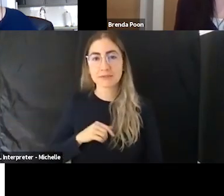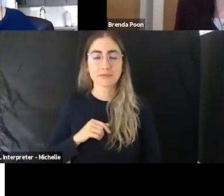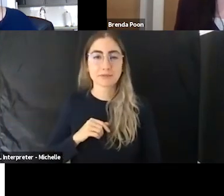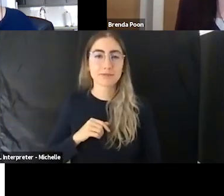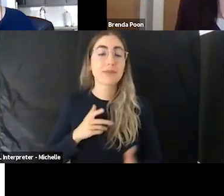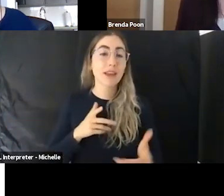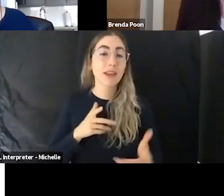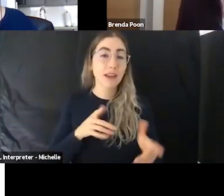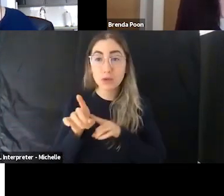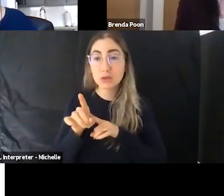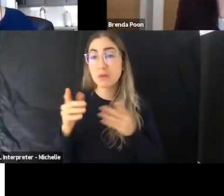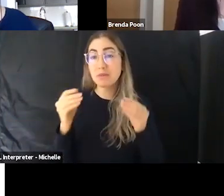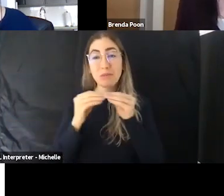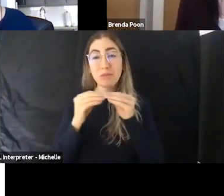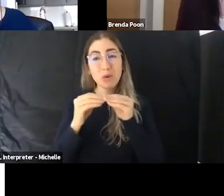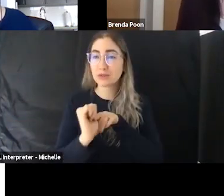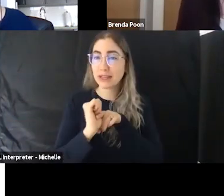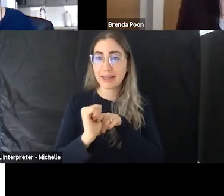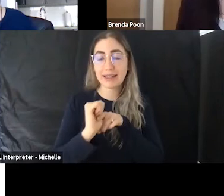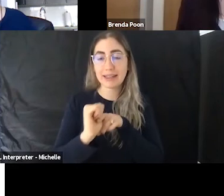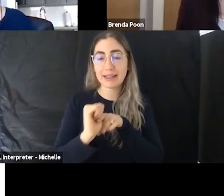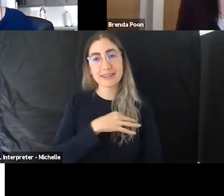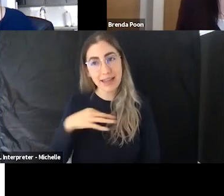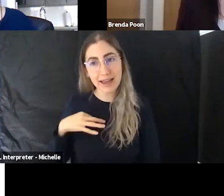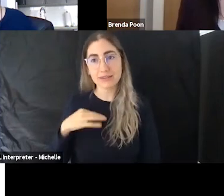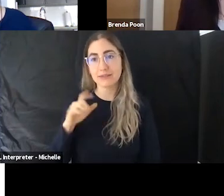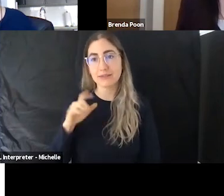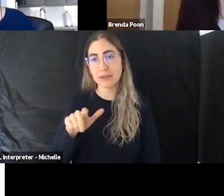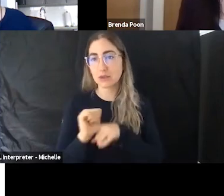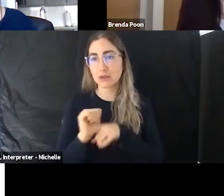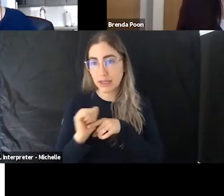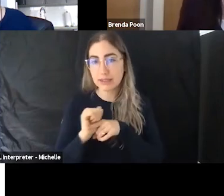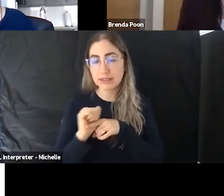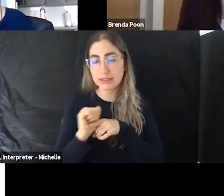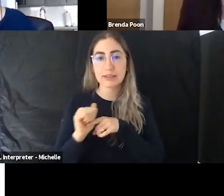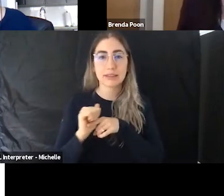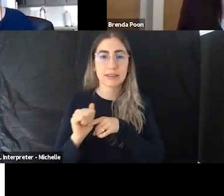R UTILIZING THOSE TO BE ABLE TO STREAMLINE THE PROCESS FOR CUSTOMERS TO GET TO THE CASHIERS.